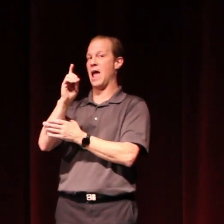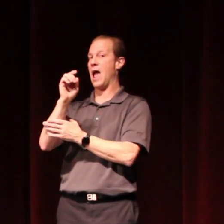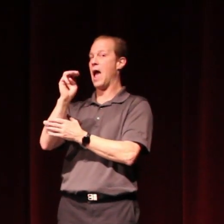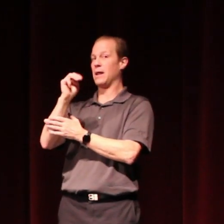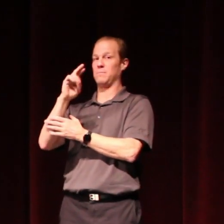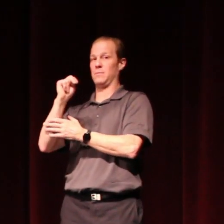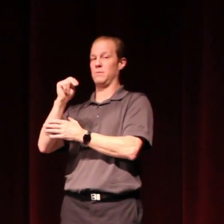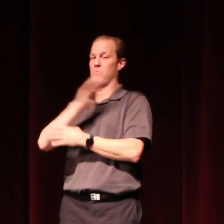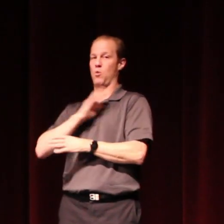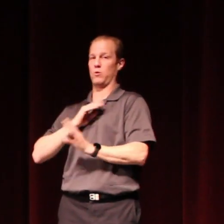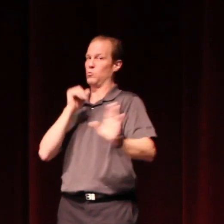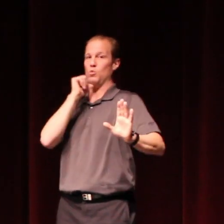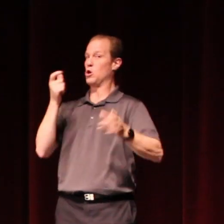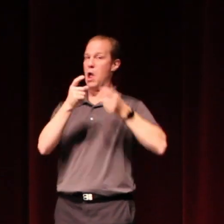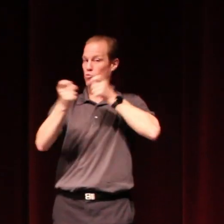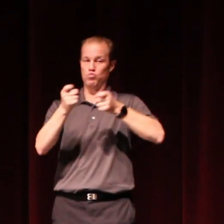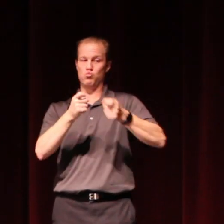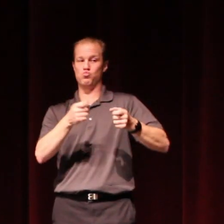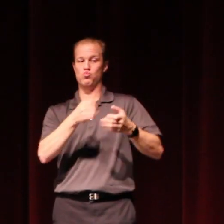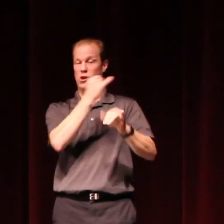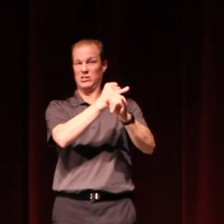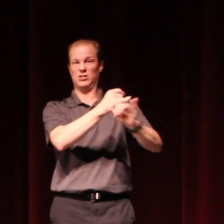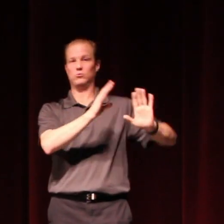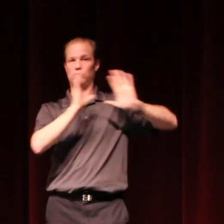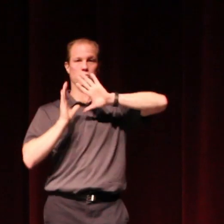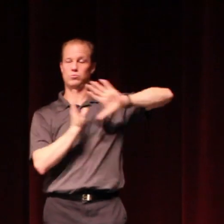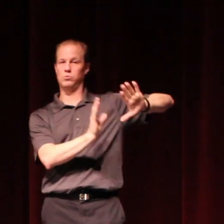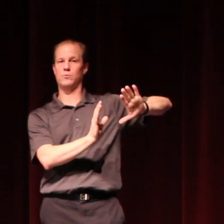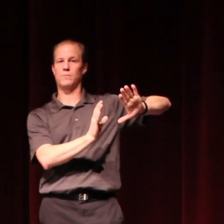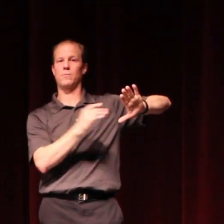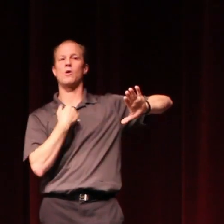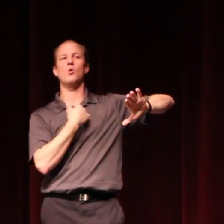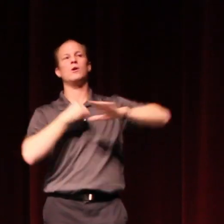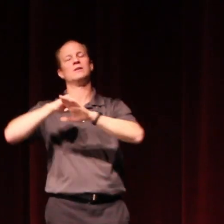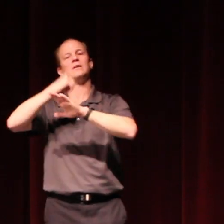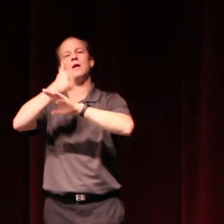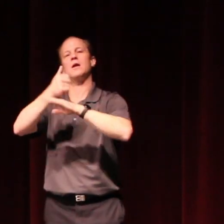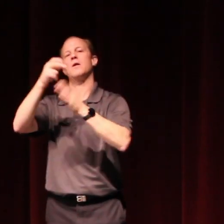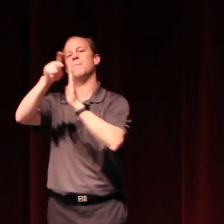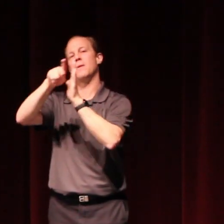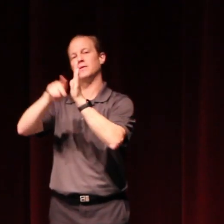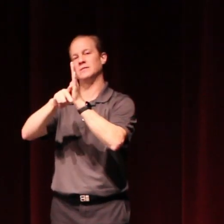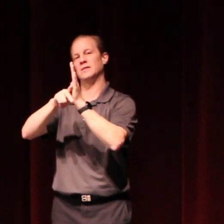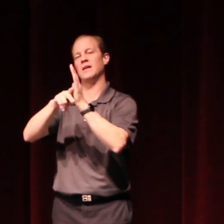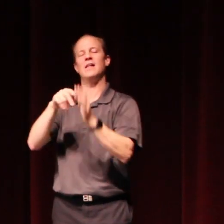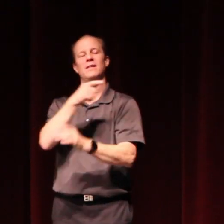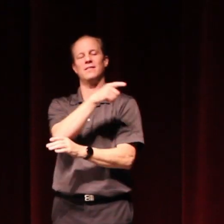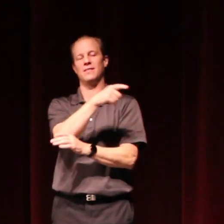this institution. We are creating policy by which this institution abides. So I think the